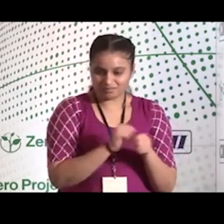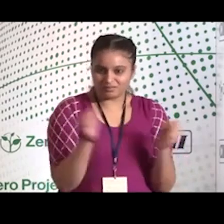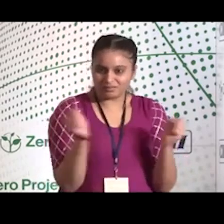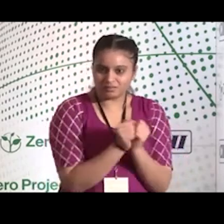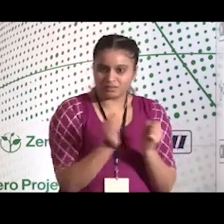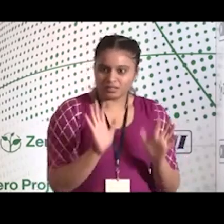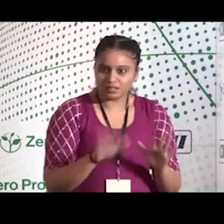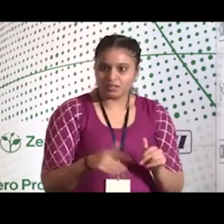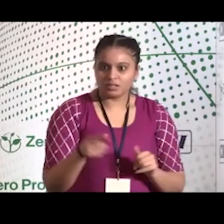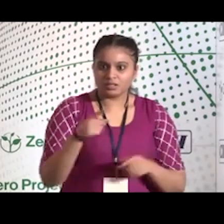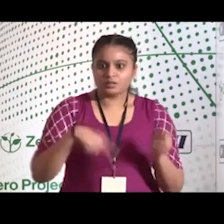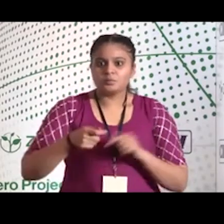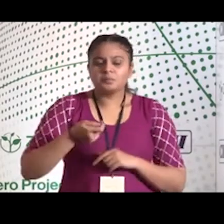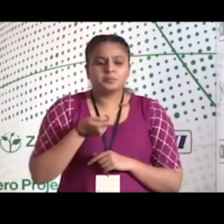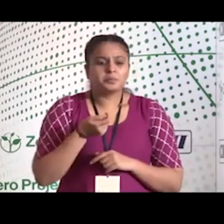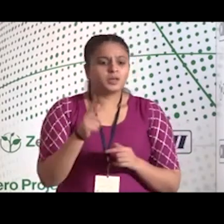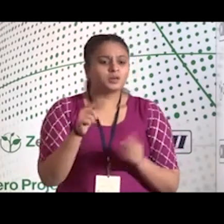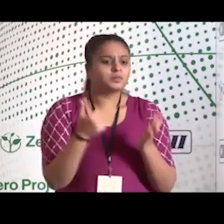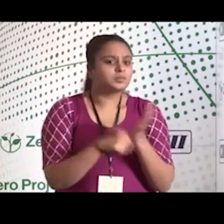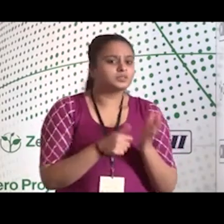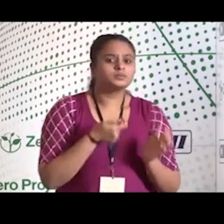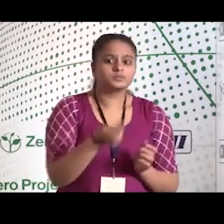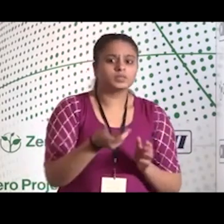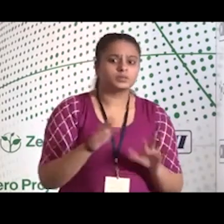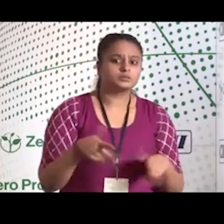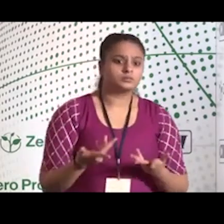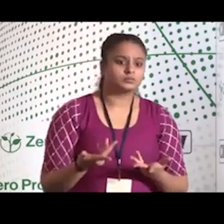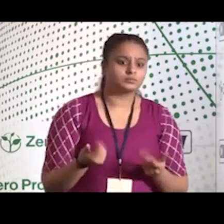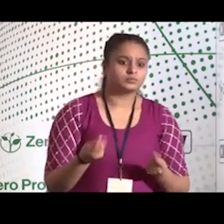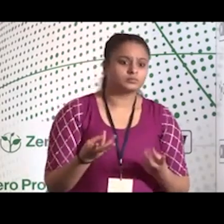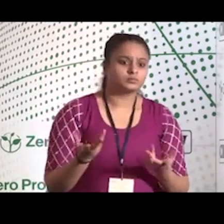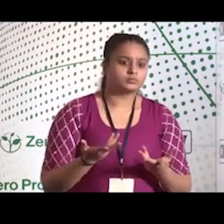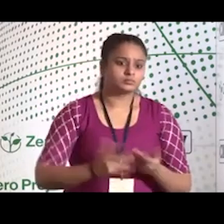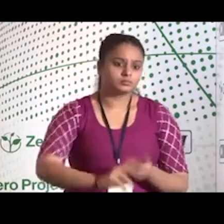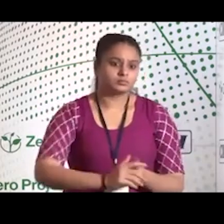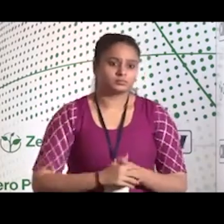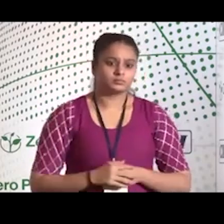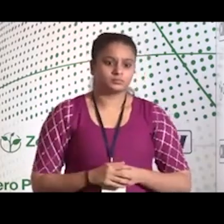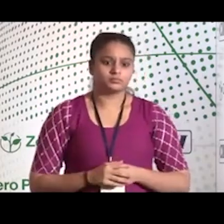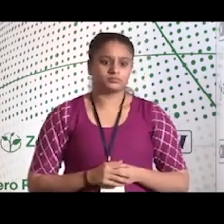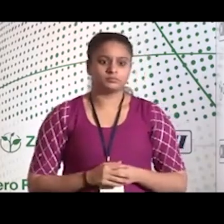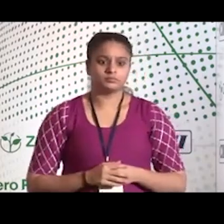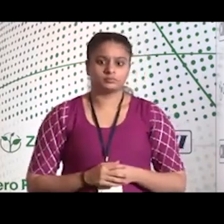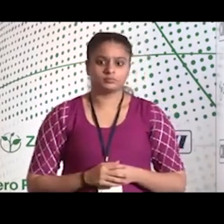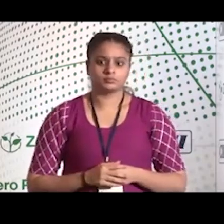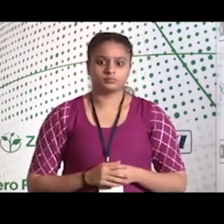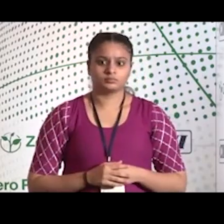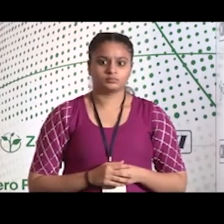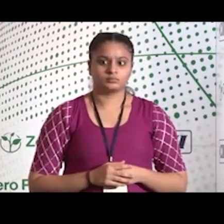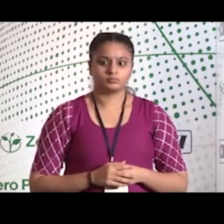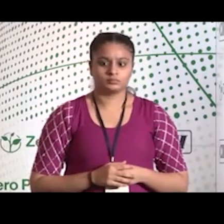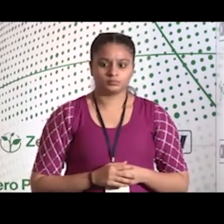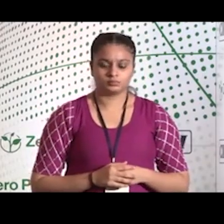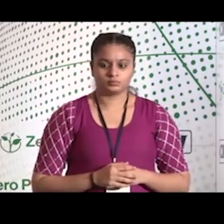monthly salary in many communities. I'm asking what's the income of the women that she's now she didn't